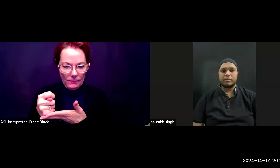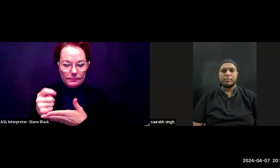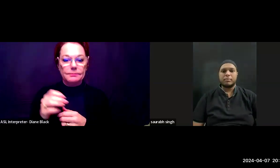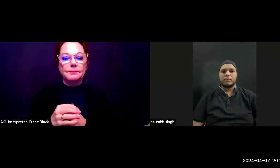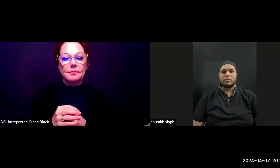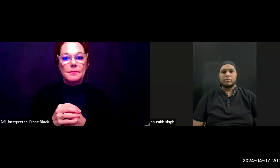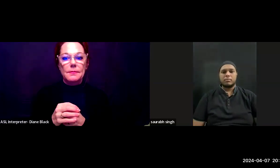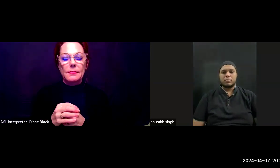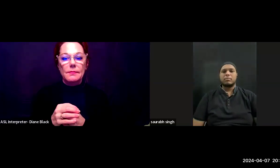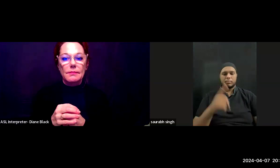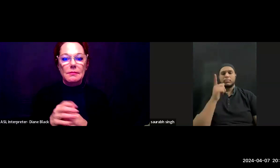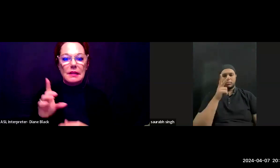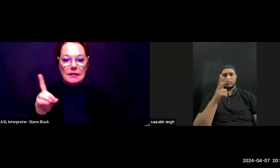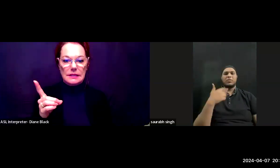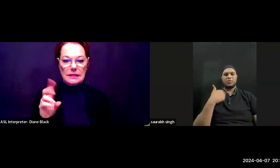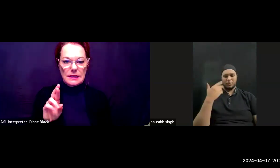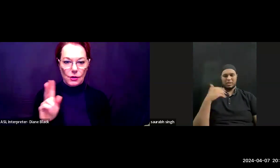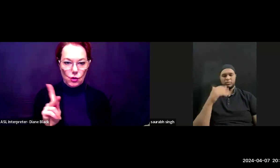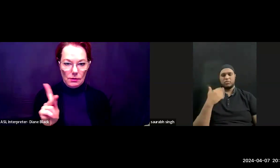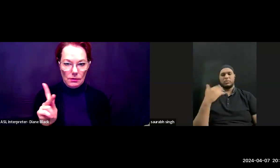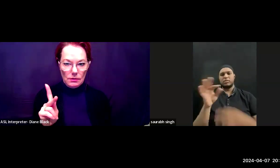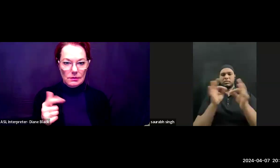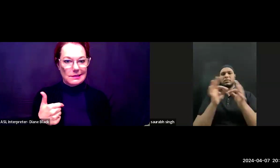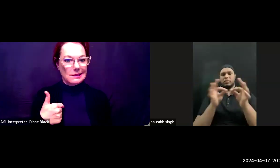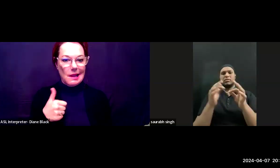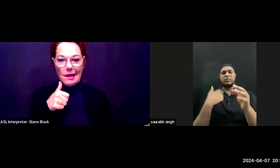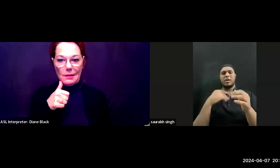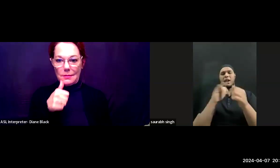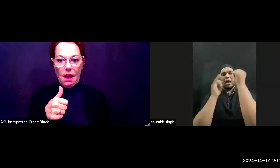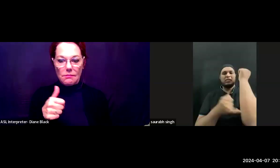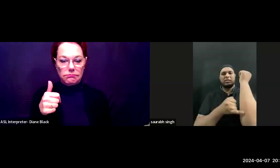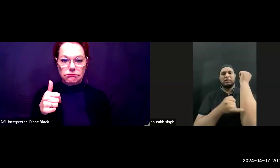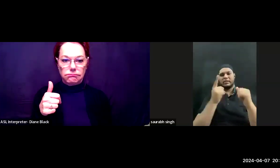component I've not yet come to the component of gene therapy. I'll finish my talk and then talk